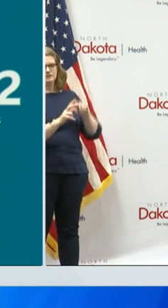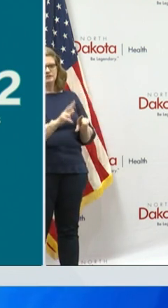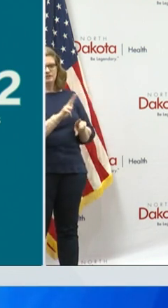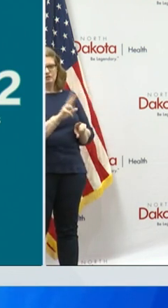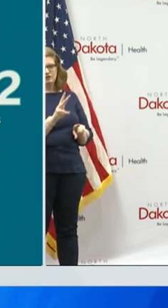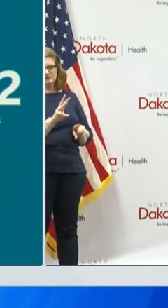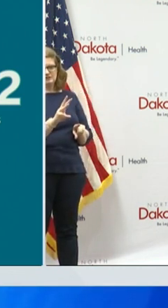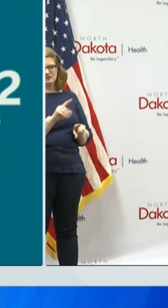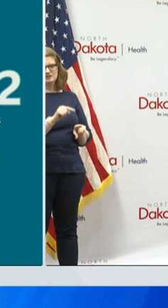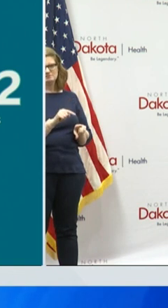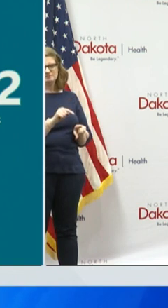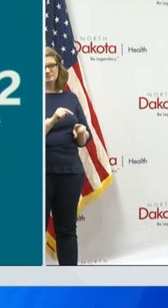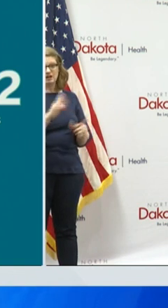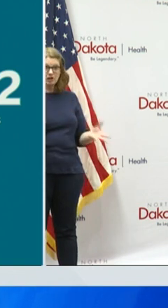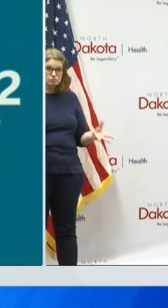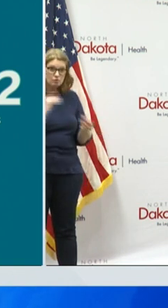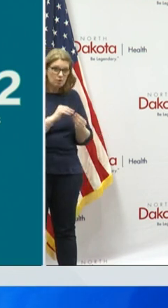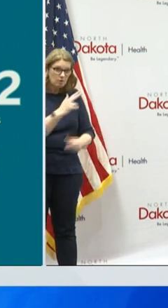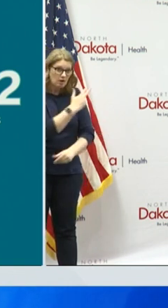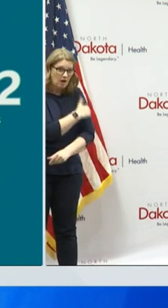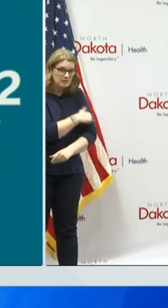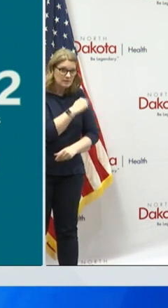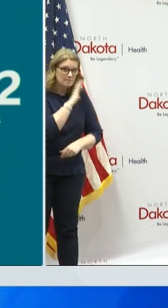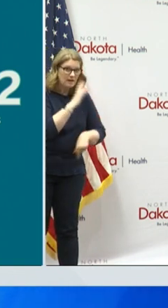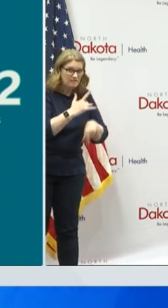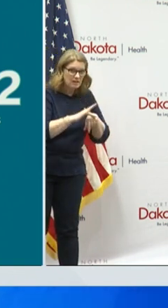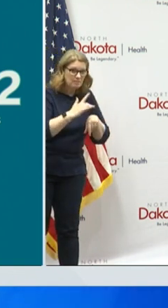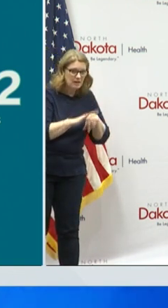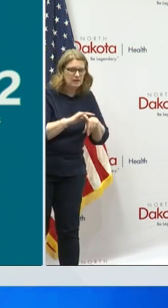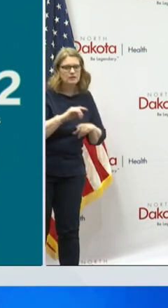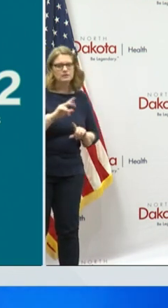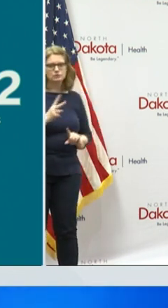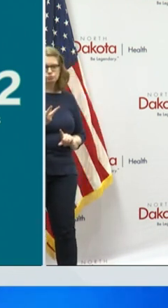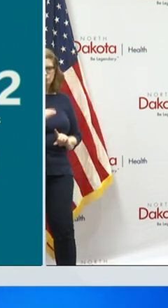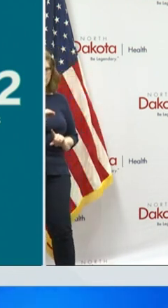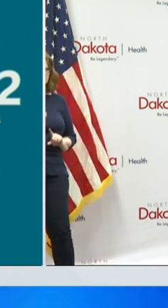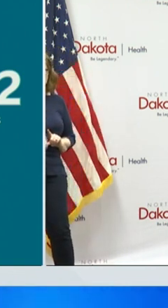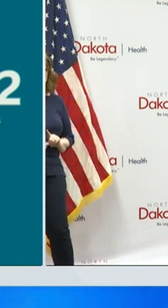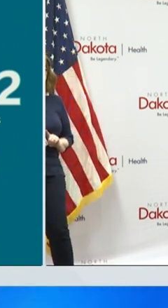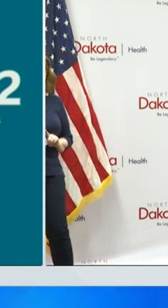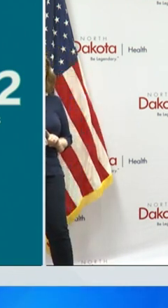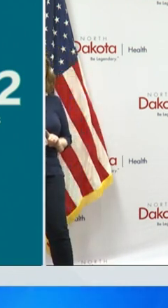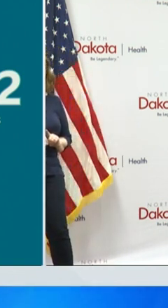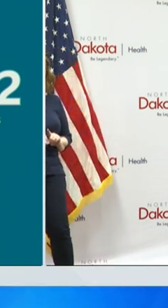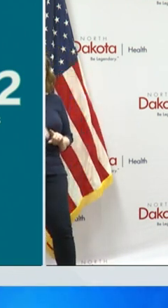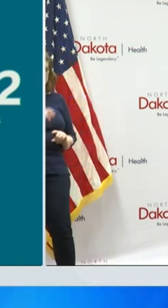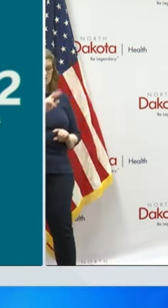HOSPITALIZED, THIS IS DOWN FROM THE PEAK POINT EARLIER THIS WEEK IS 41, BUT THIS IS STILL ONLY 2%